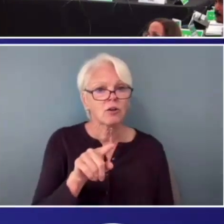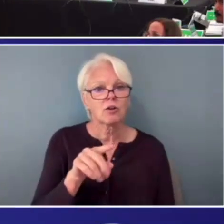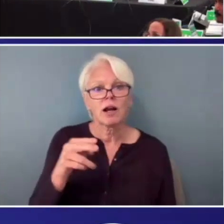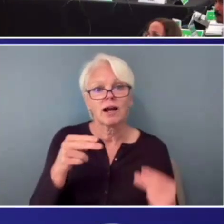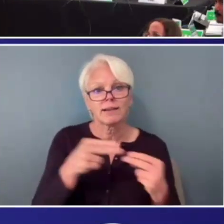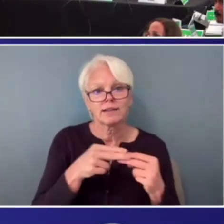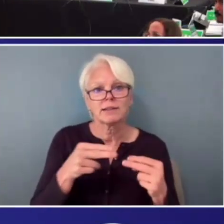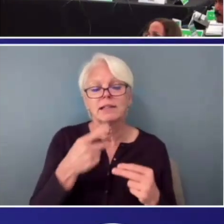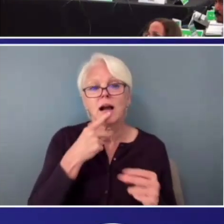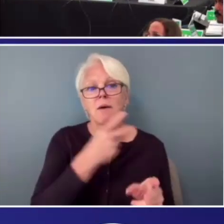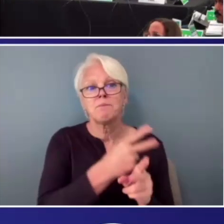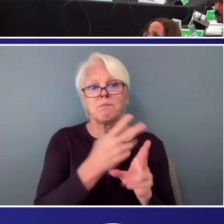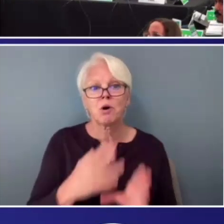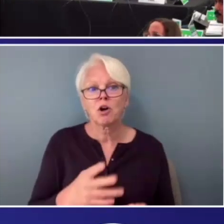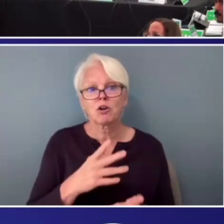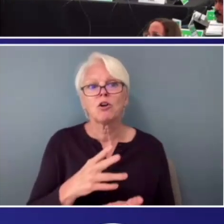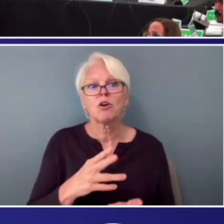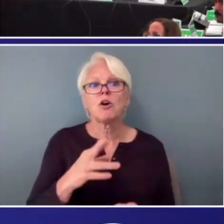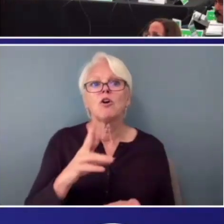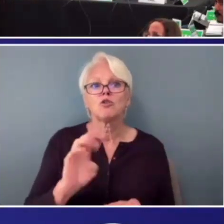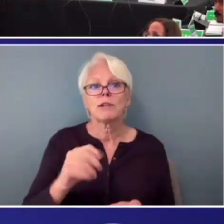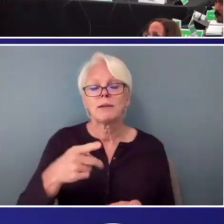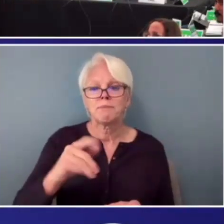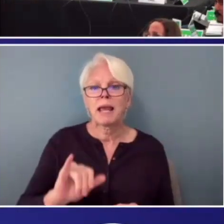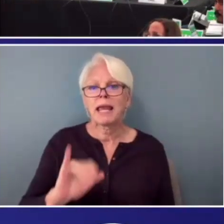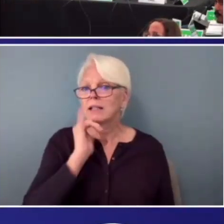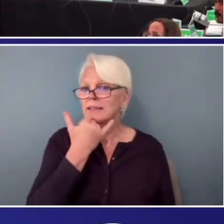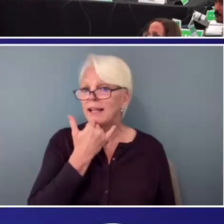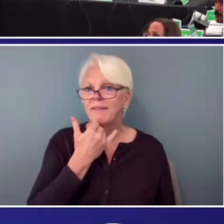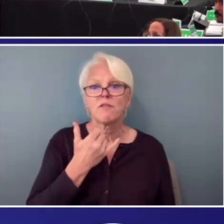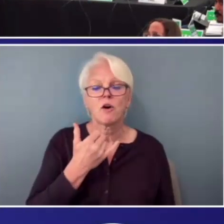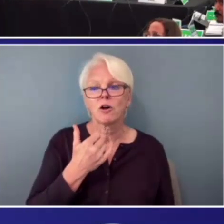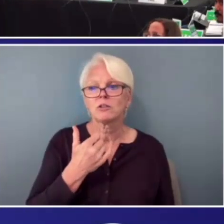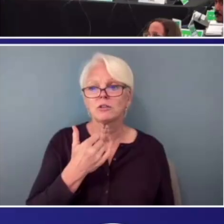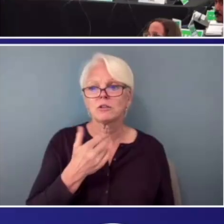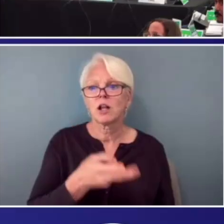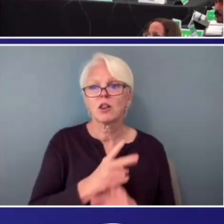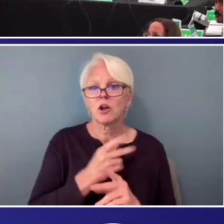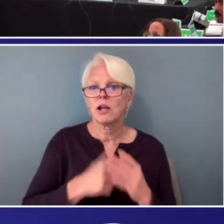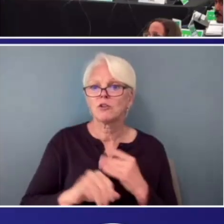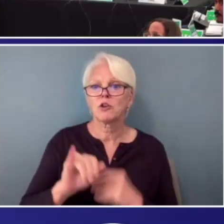a borrower who is repaying a defaulted loan under the IBR plan, or who is repaying a